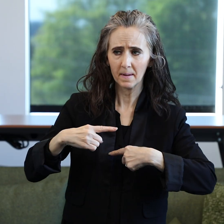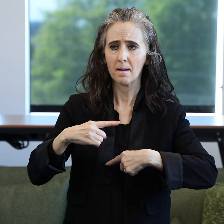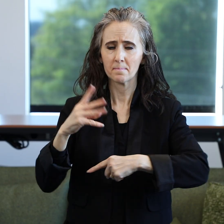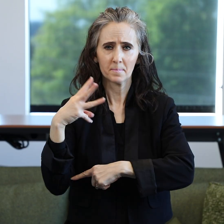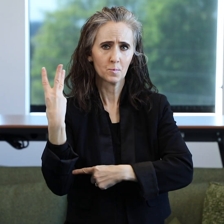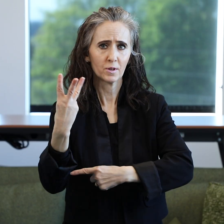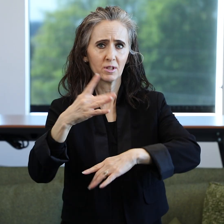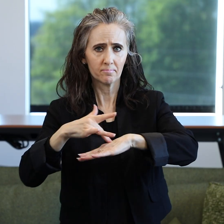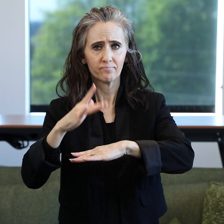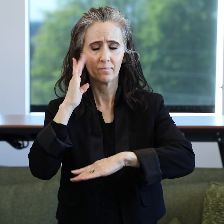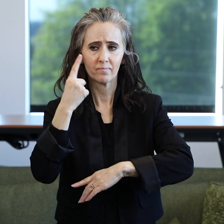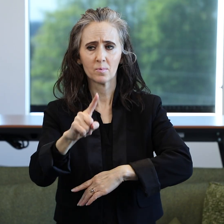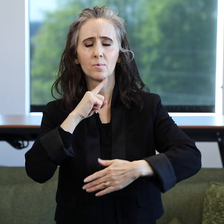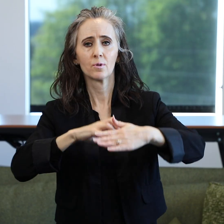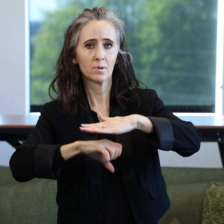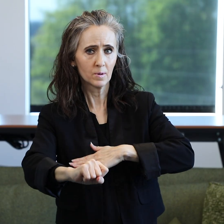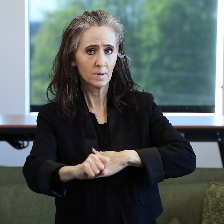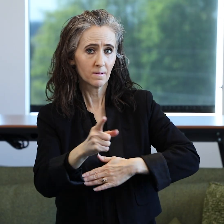If you get abortion care in Washington.